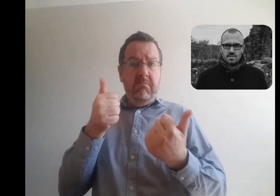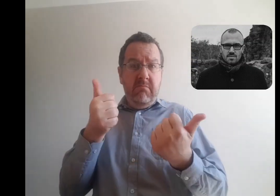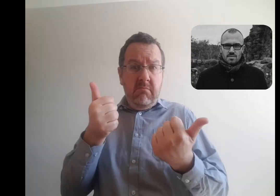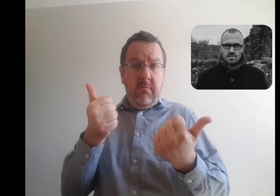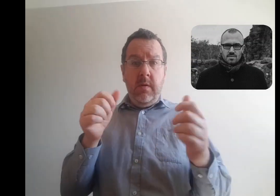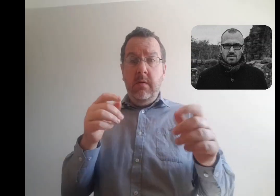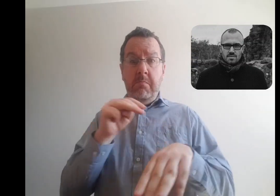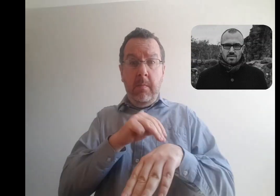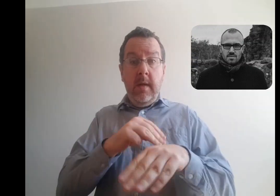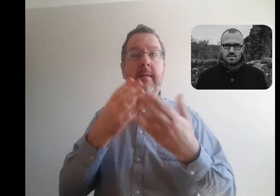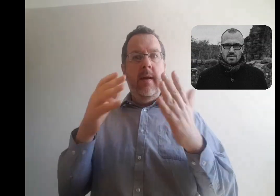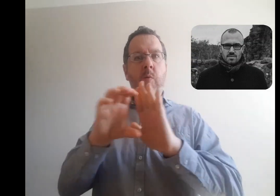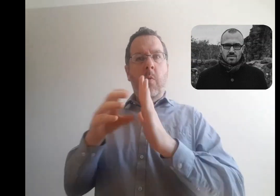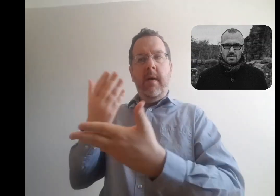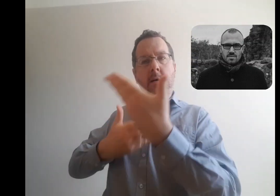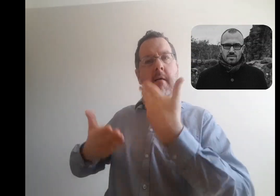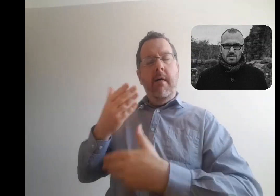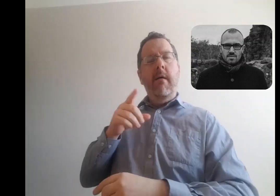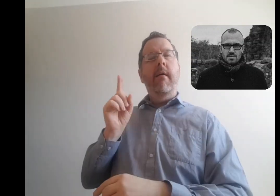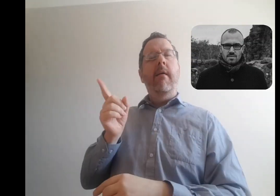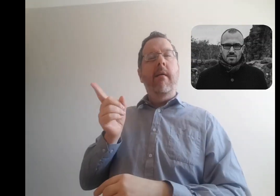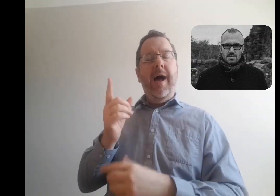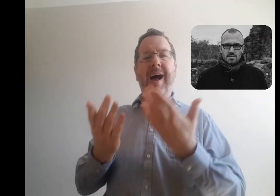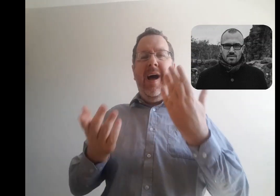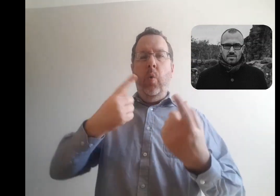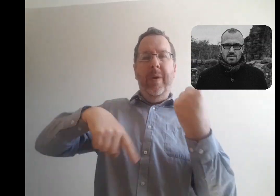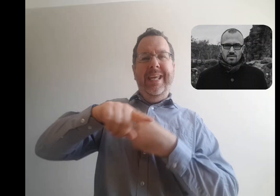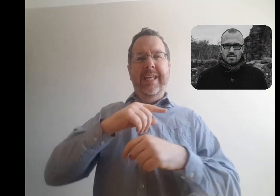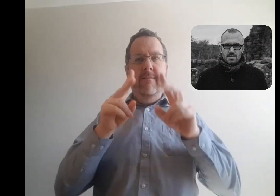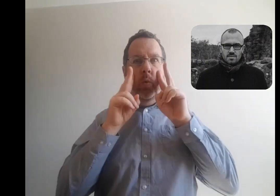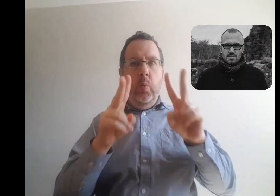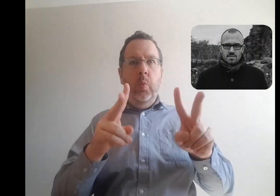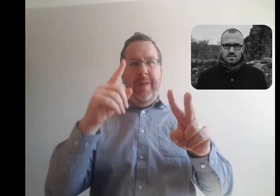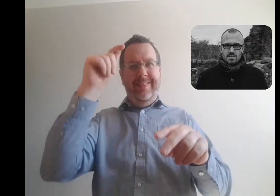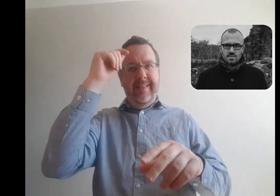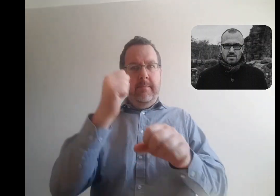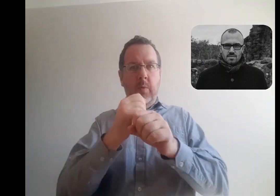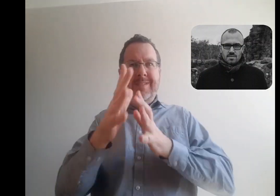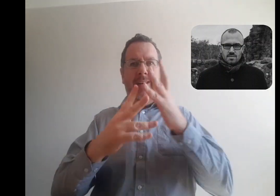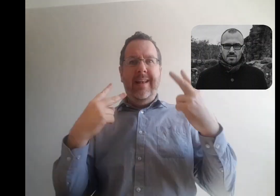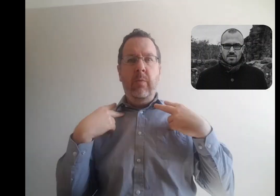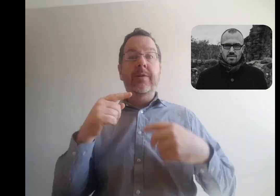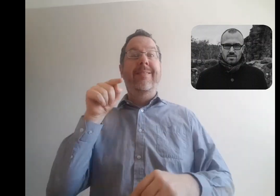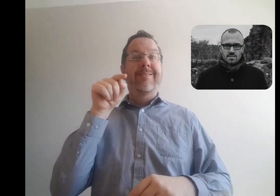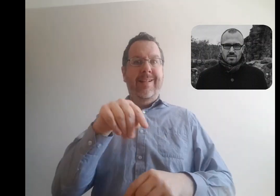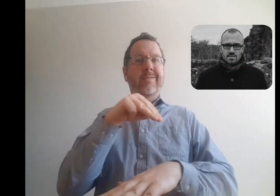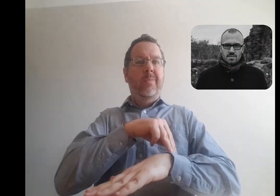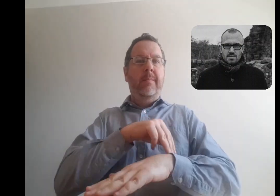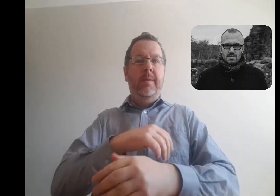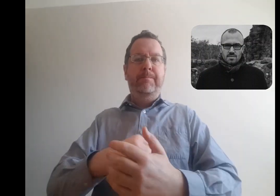Cormac now explains how the way many of us understand and treat sign language can be an issue.